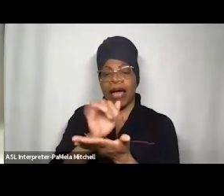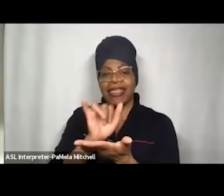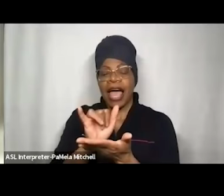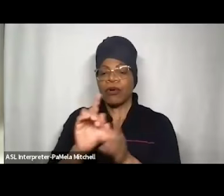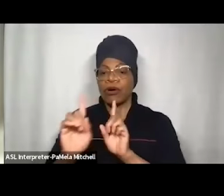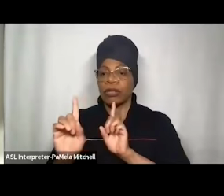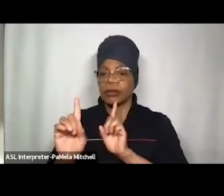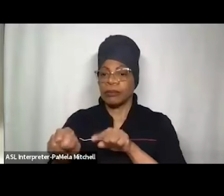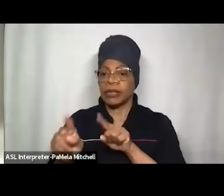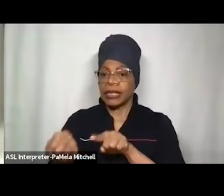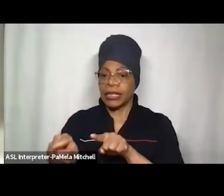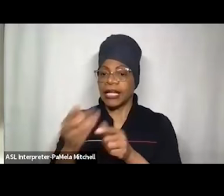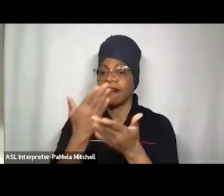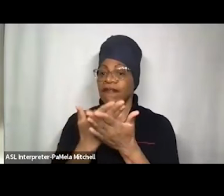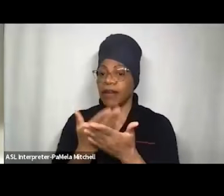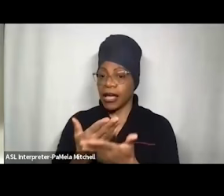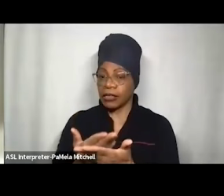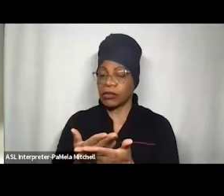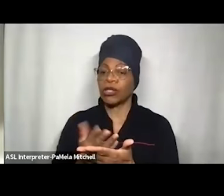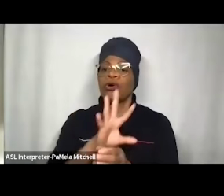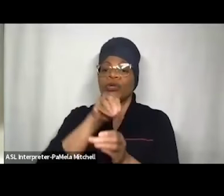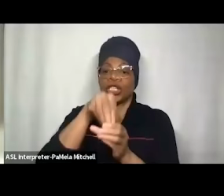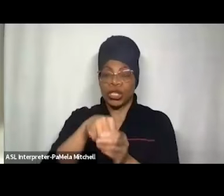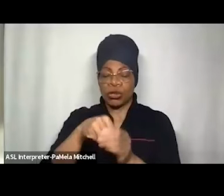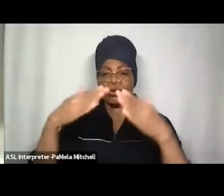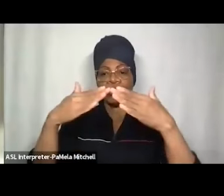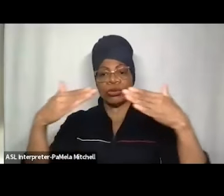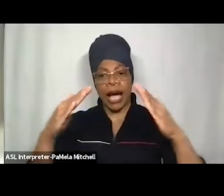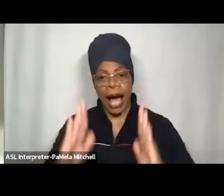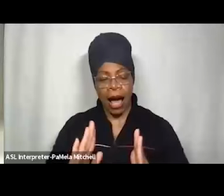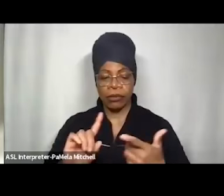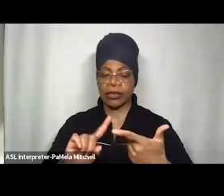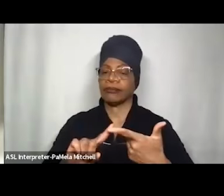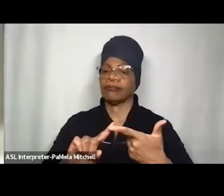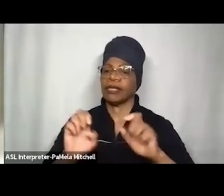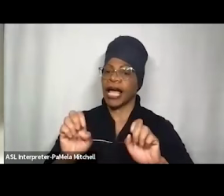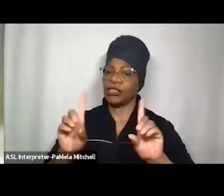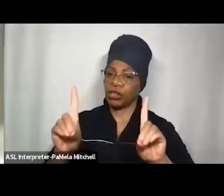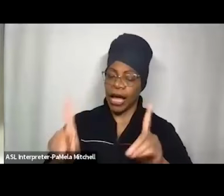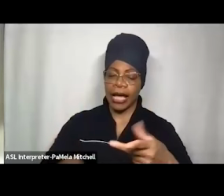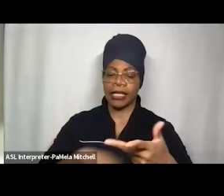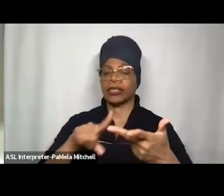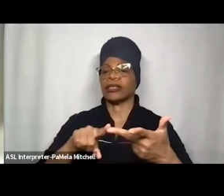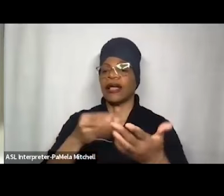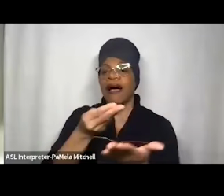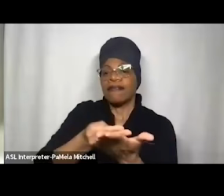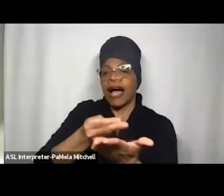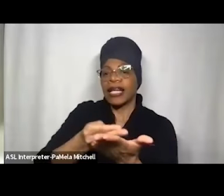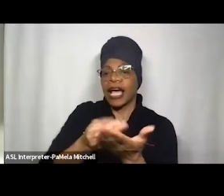We mentioned those earlier, including housing, education, financial supports, family engagement,